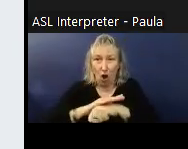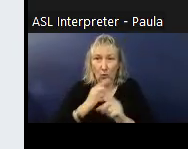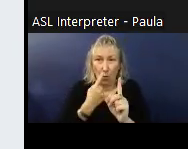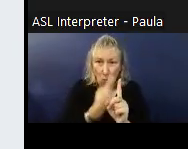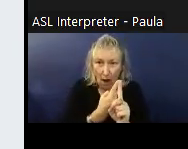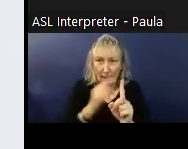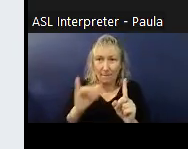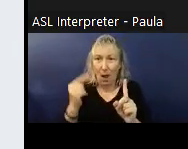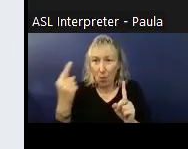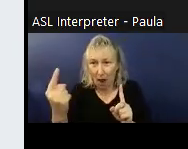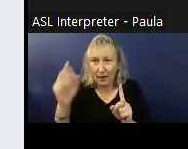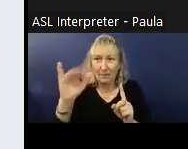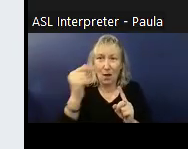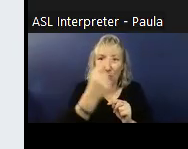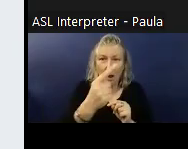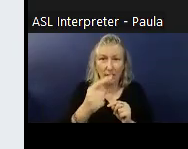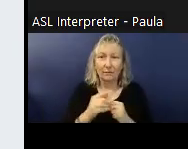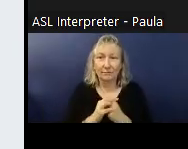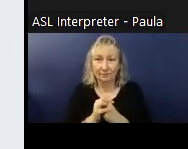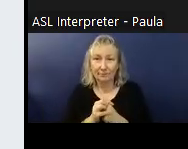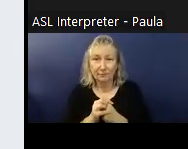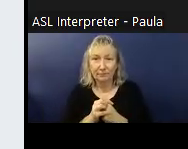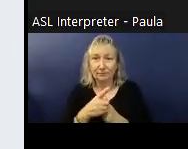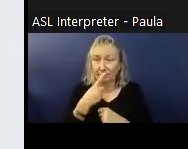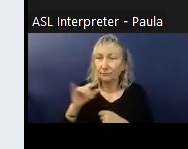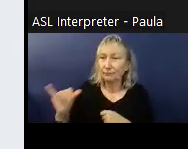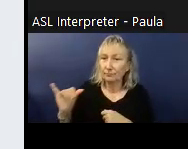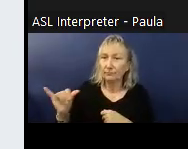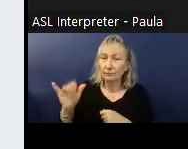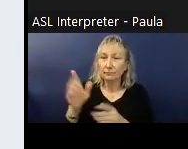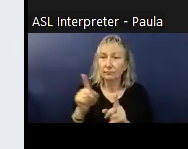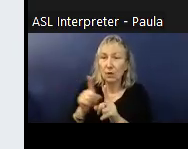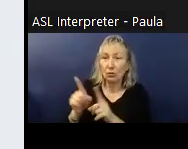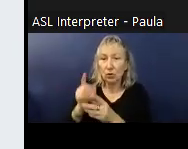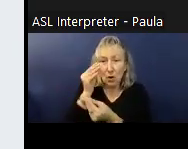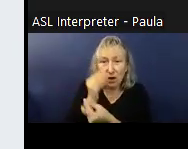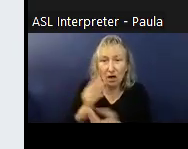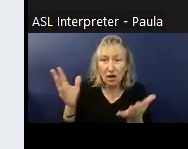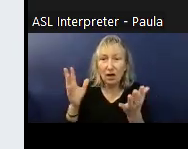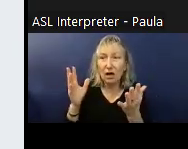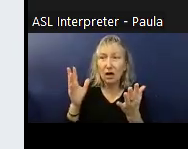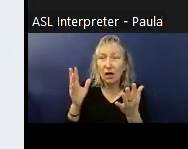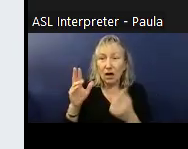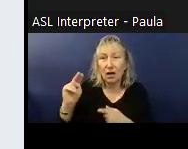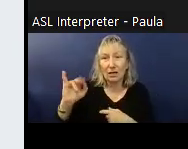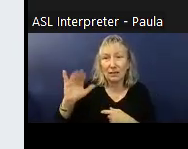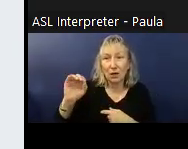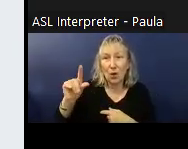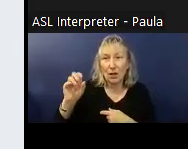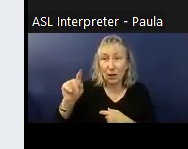And I will, I will point out, Nicolette, that it is a critical nuance from our